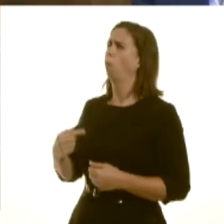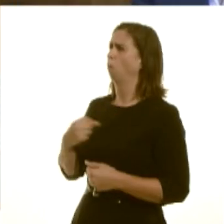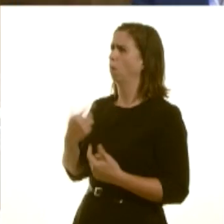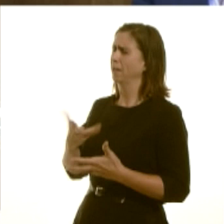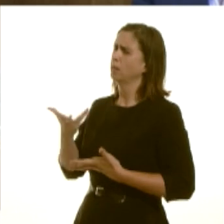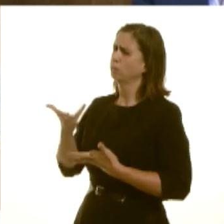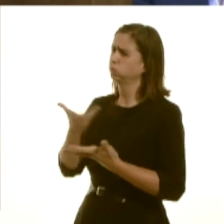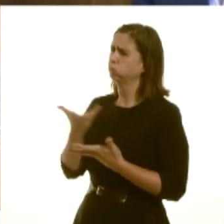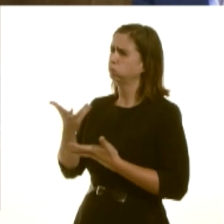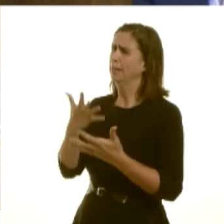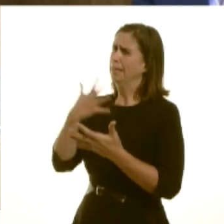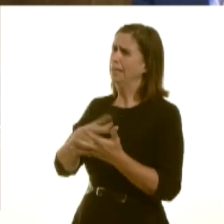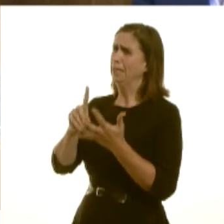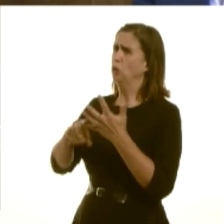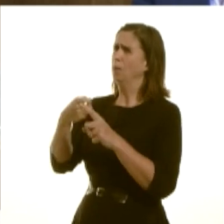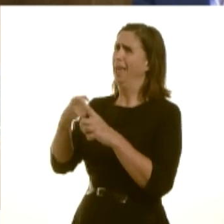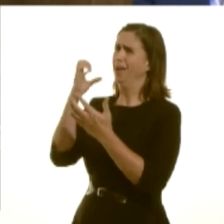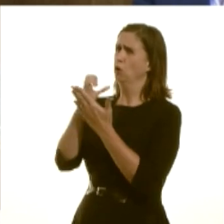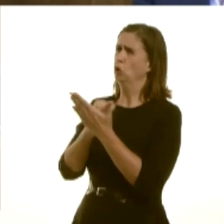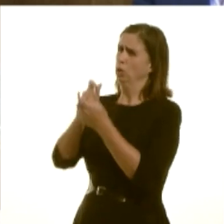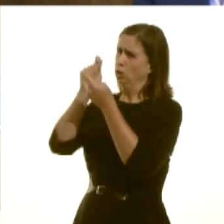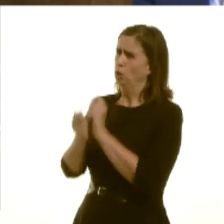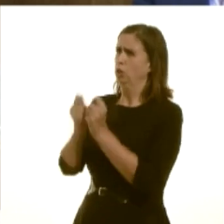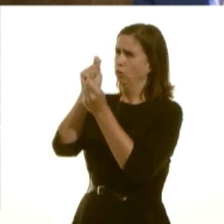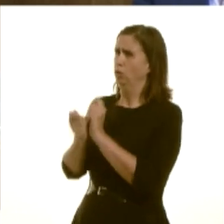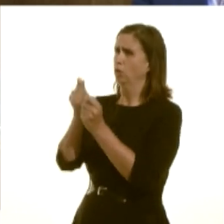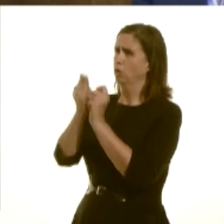for reform of the UK’s constitution to take account of devolution. That position, I am